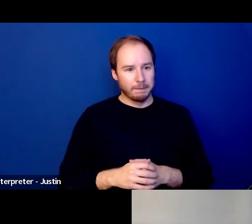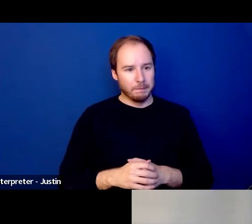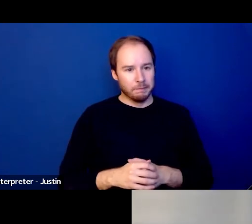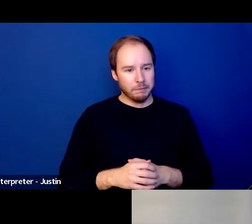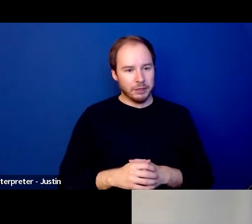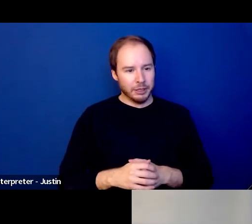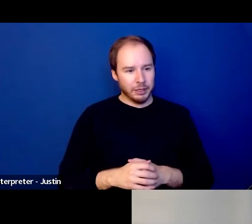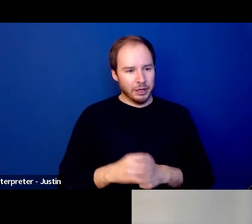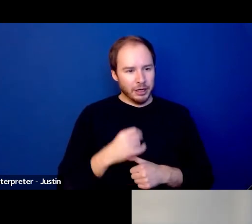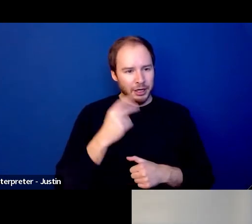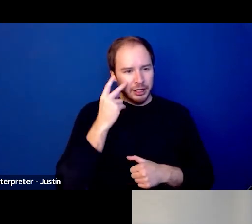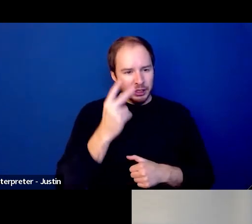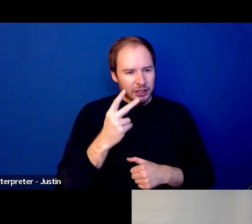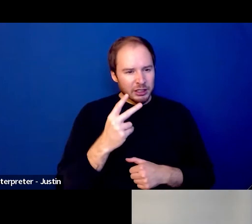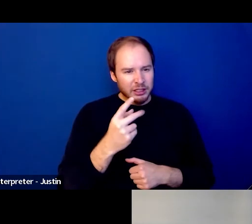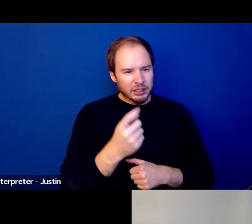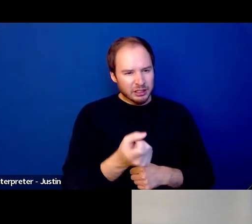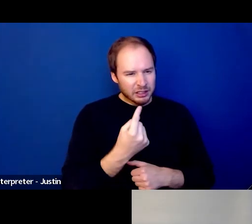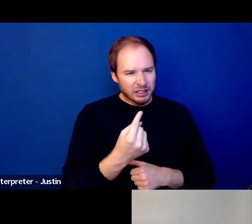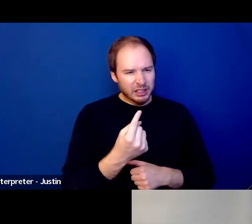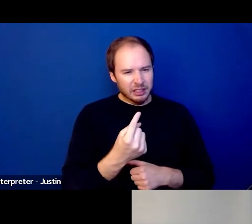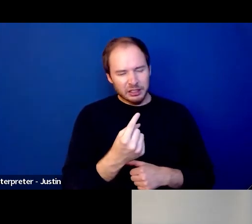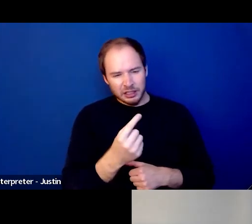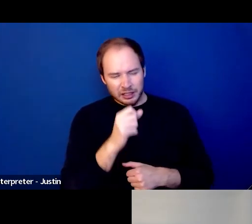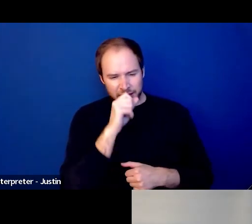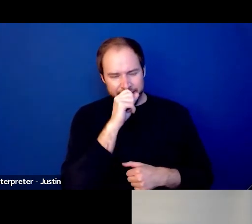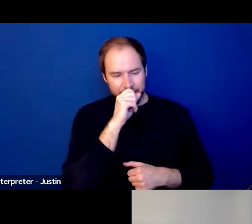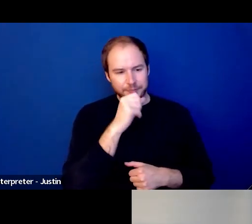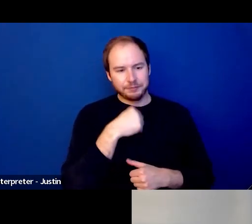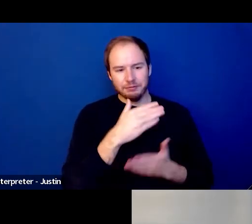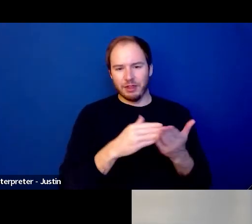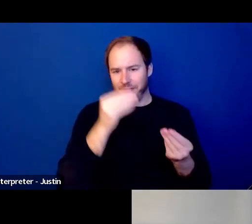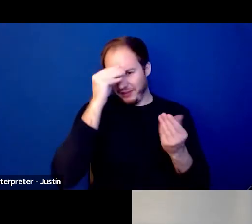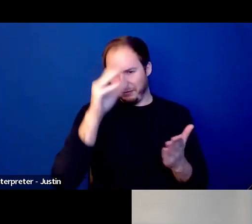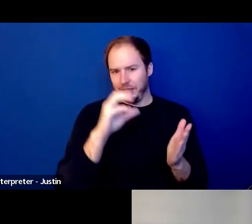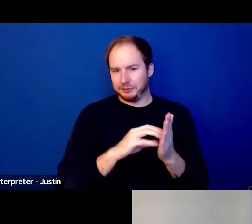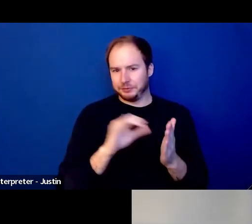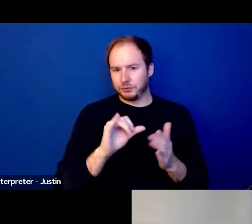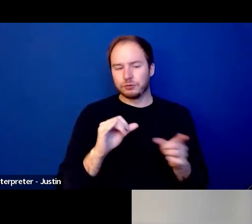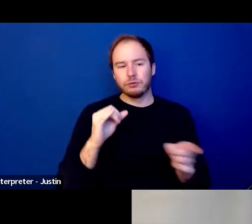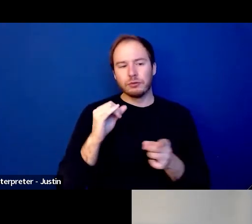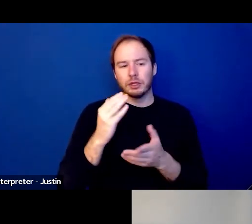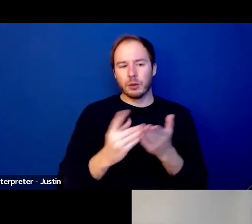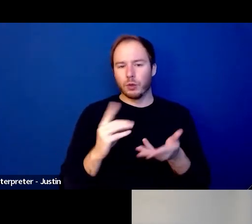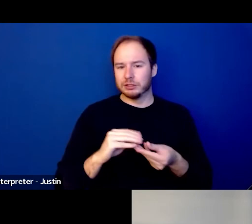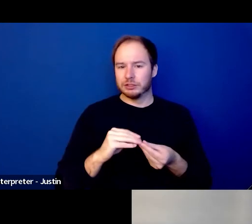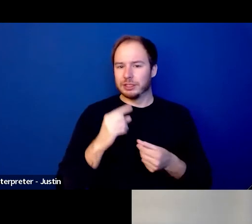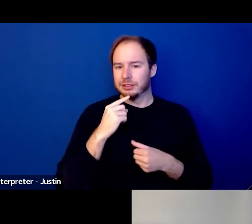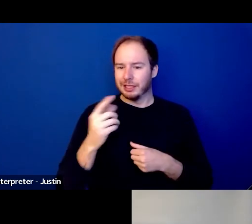but there's also kind of an information here. So someone shared that at a meeting last week,